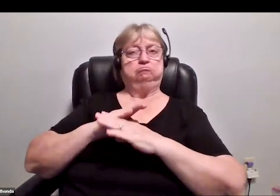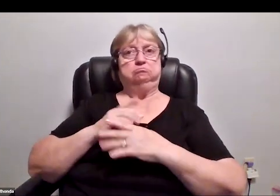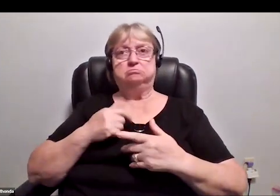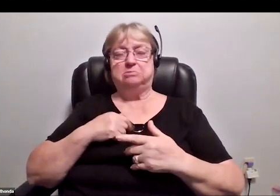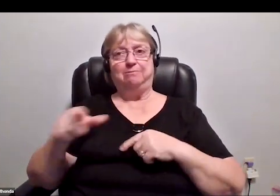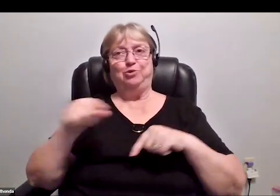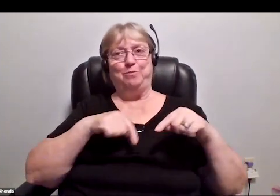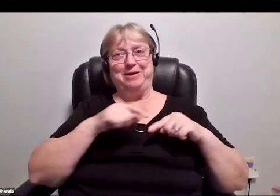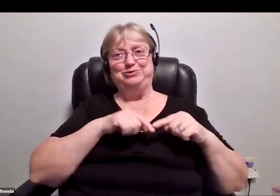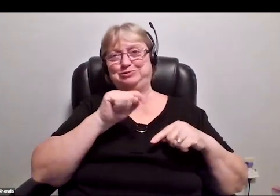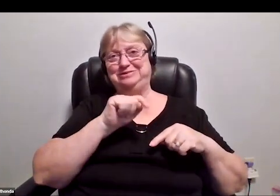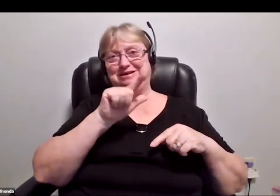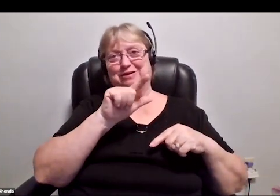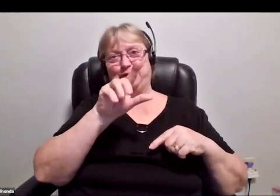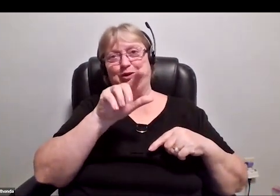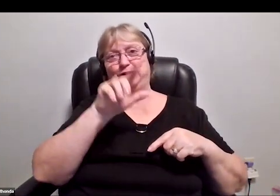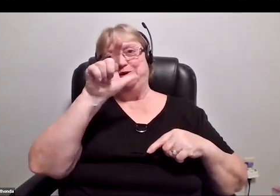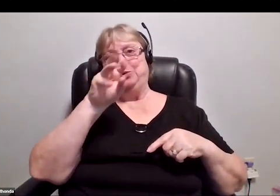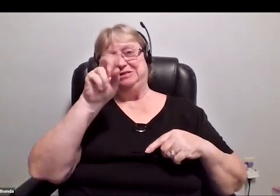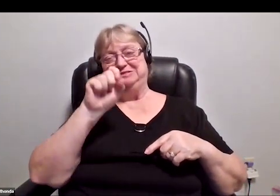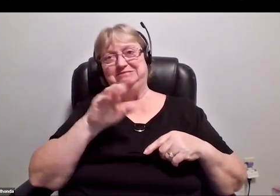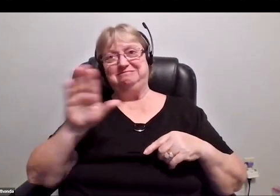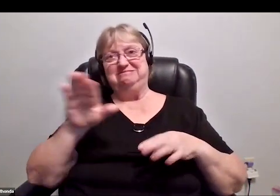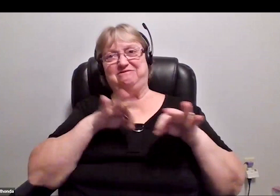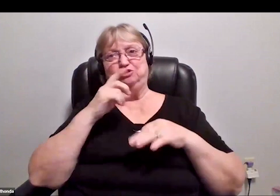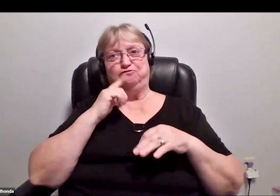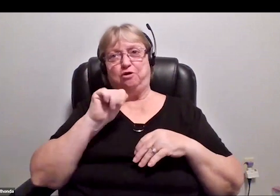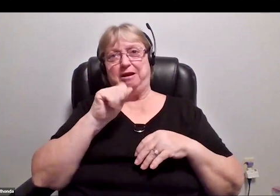Lewis's definition of ableism, you don't have to be disabled to experience ableism.